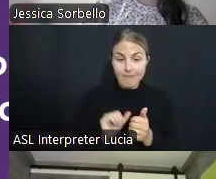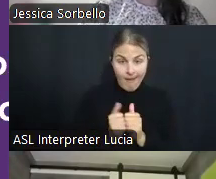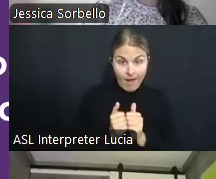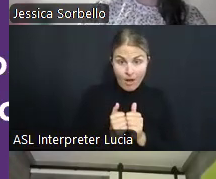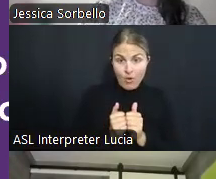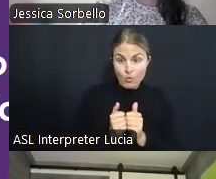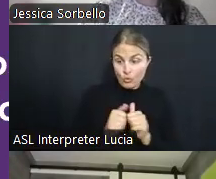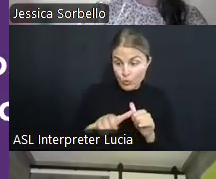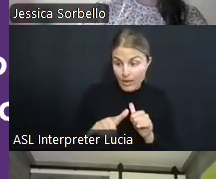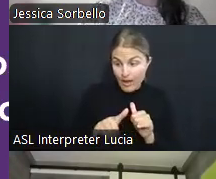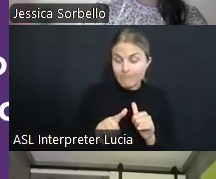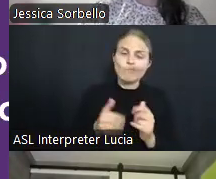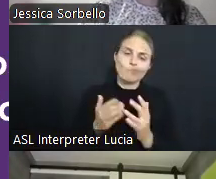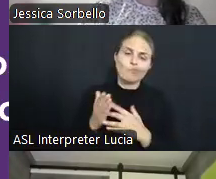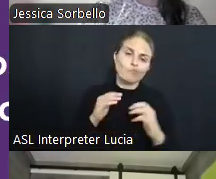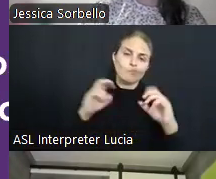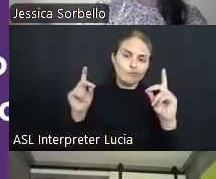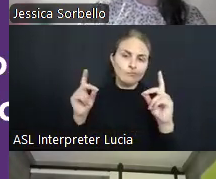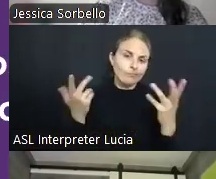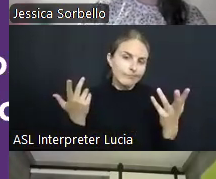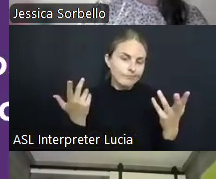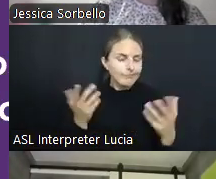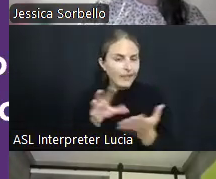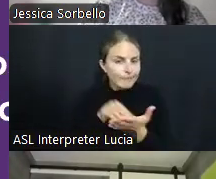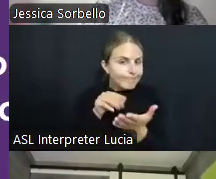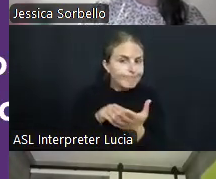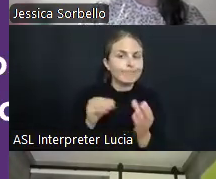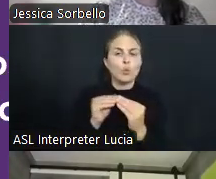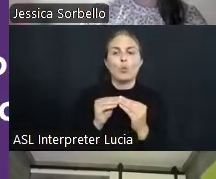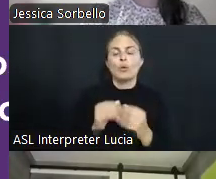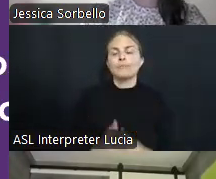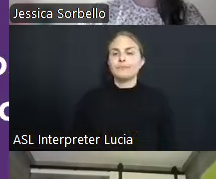Sorbello the floor is yours . »JESSICA SORBELLO: Great.